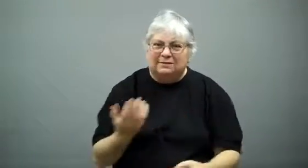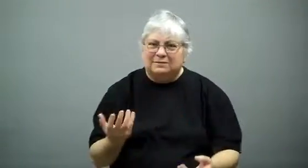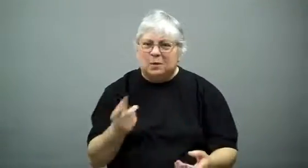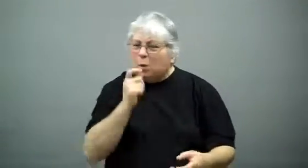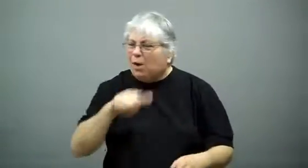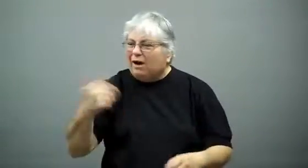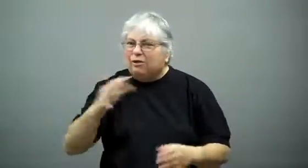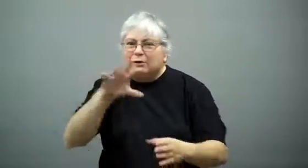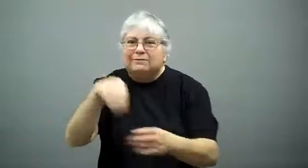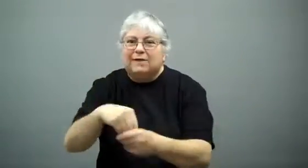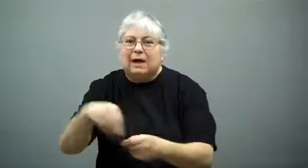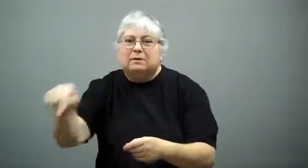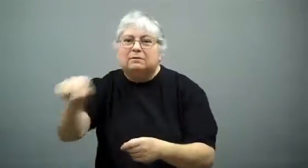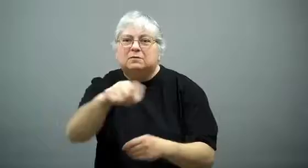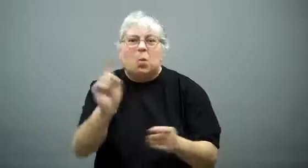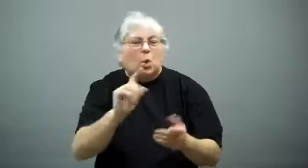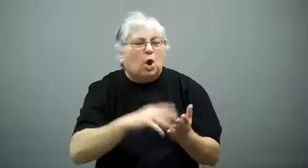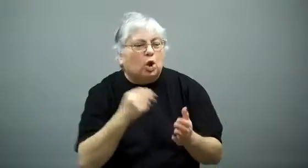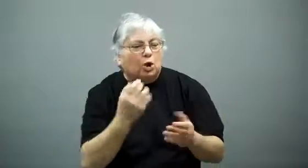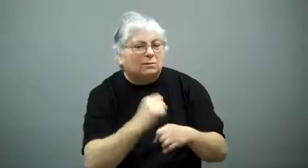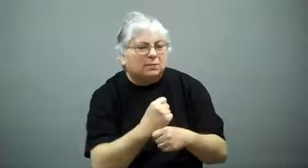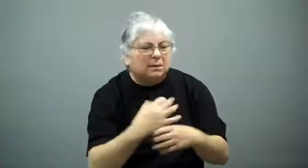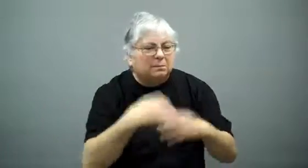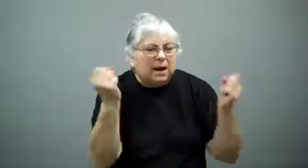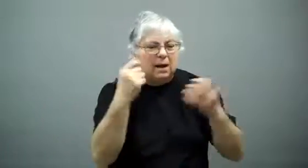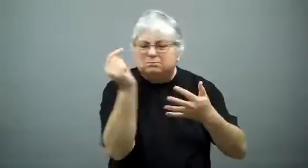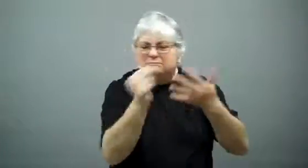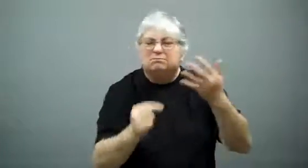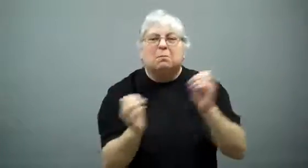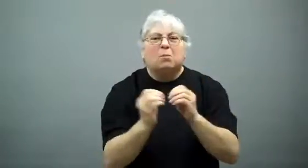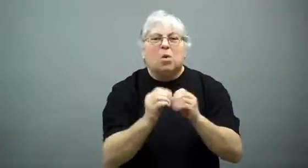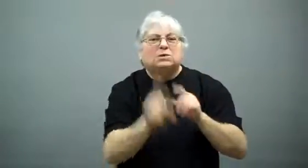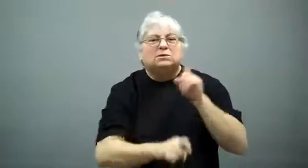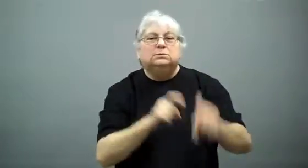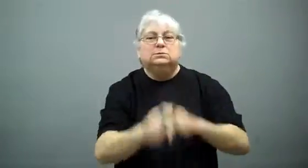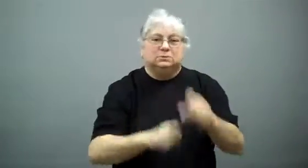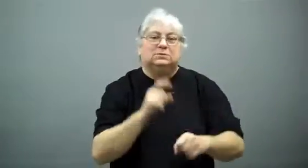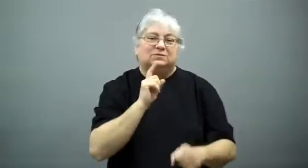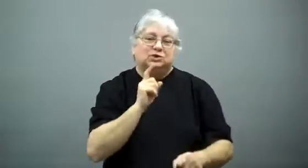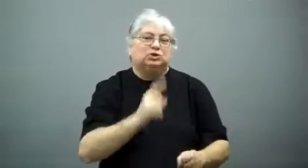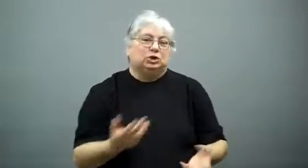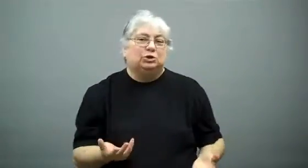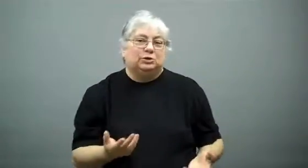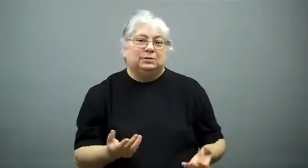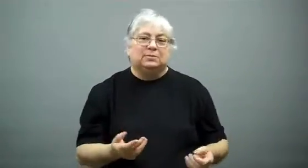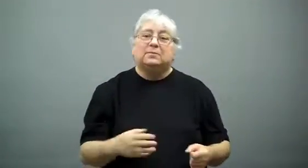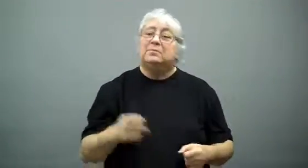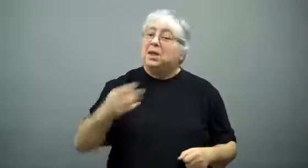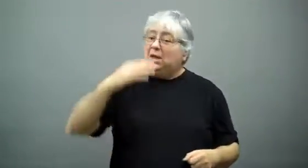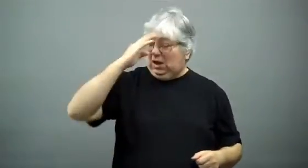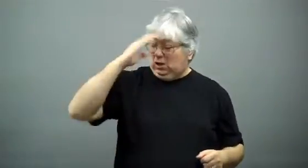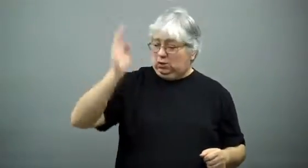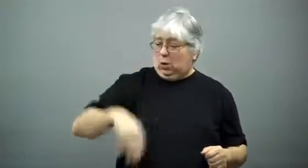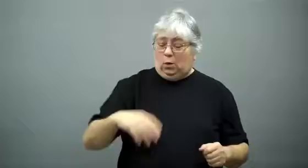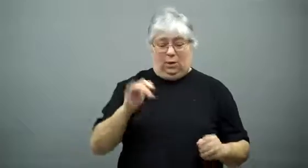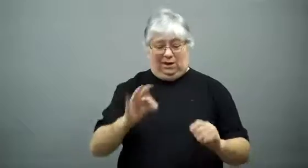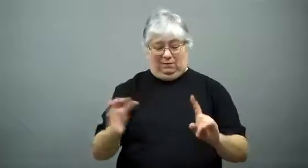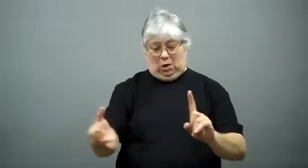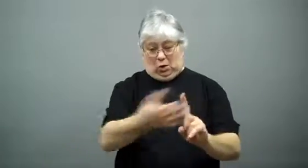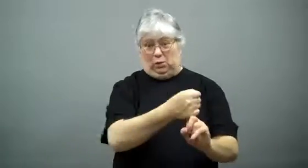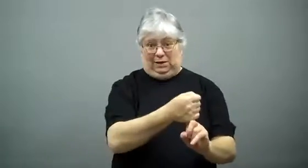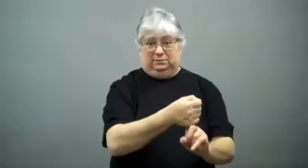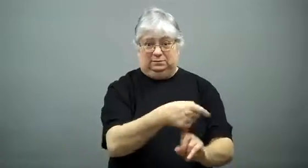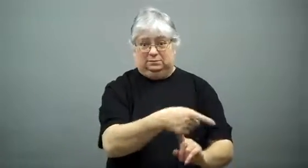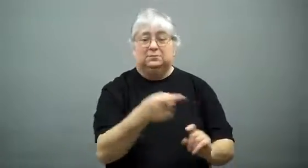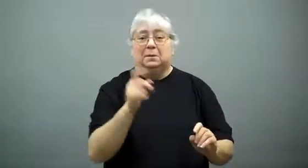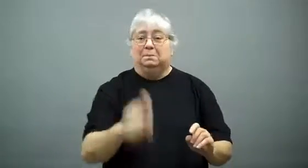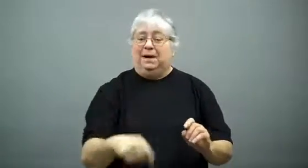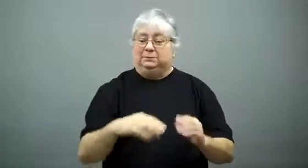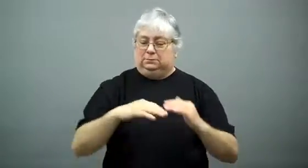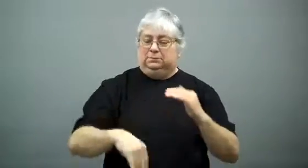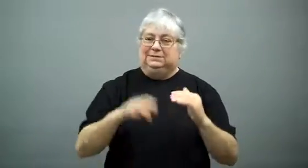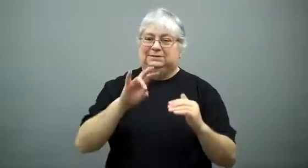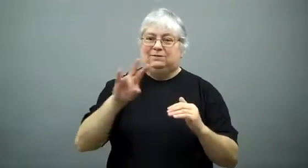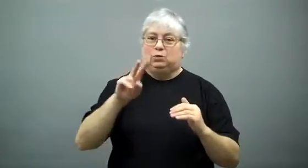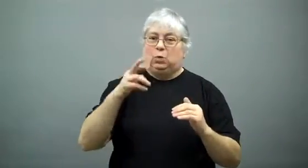who else was involved, where they learned to make bombs, and so forth.